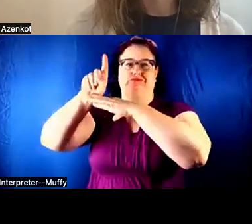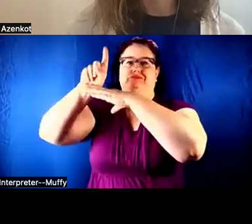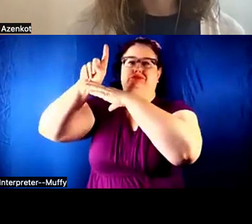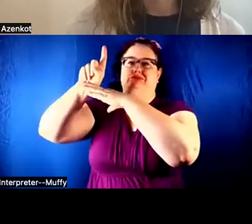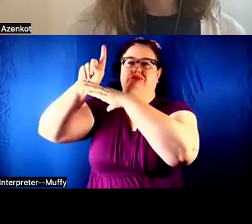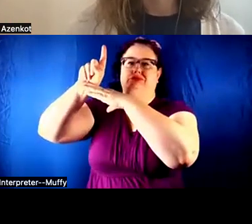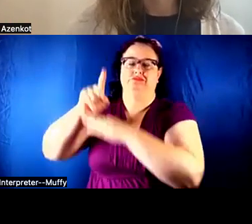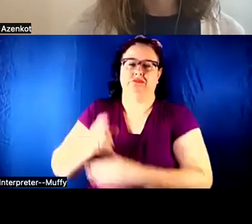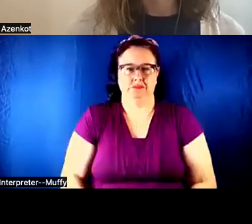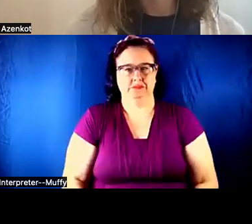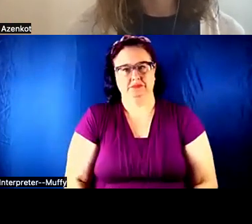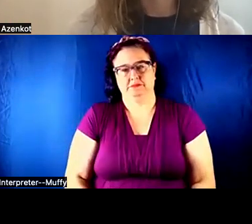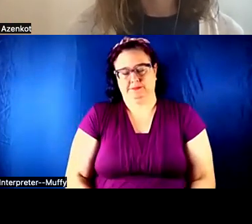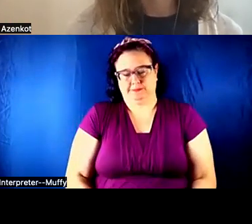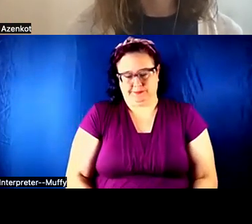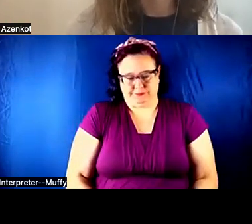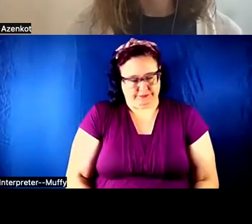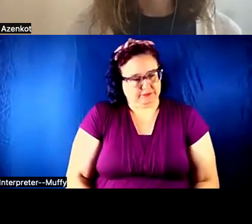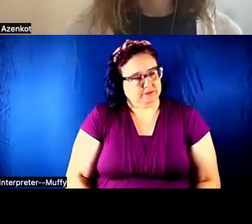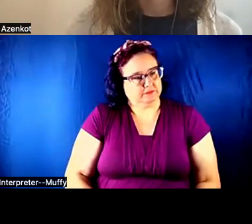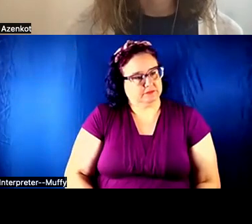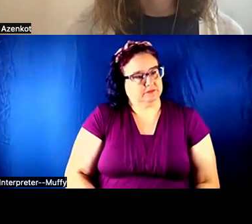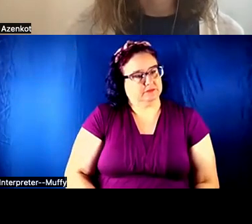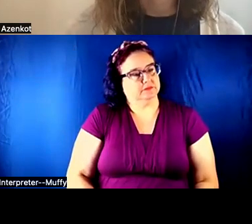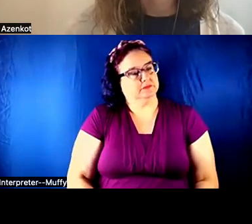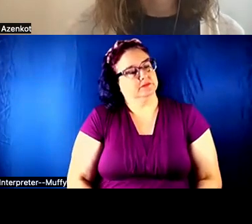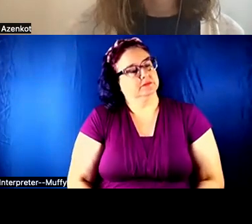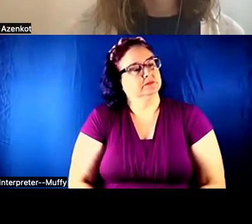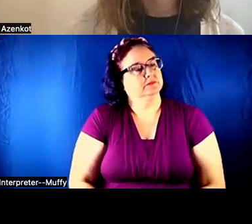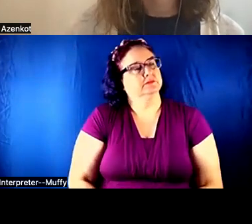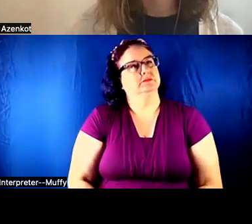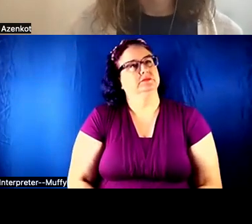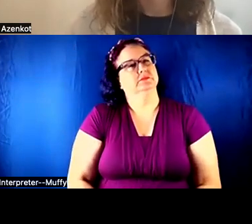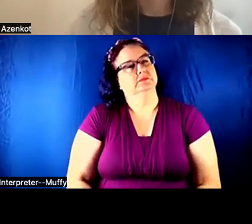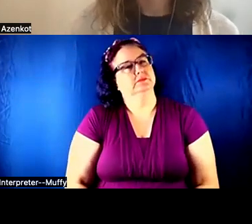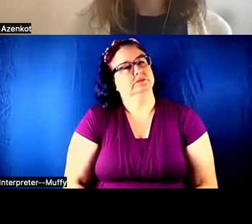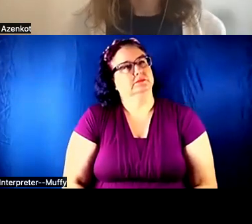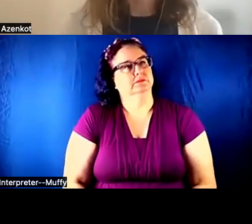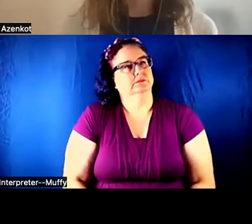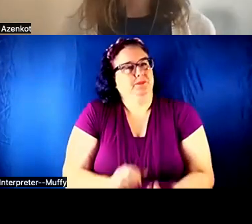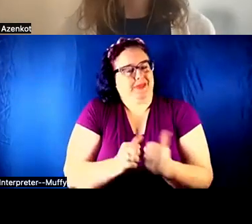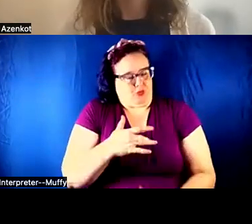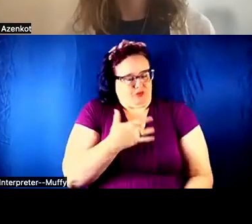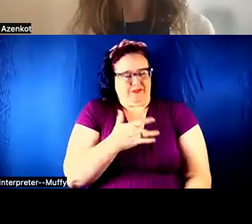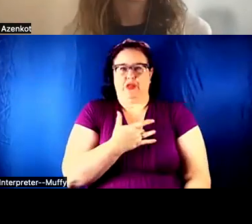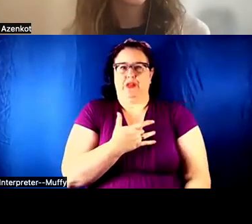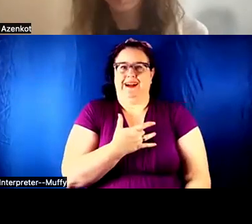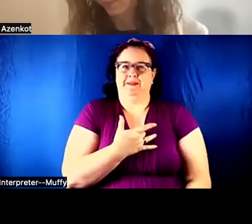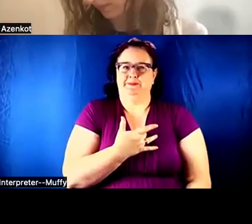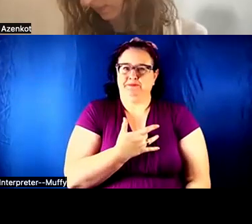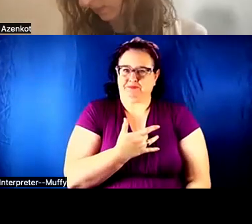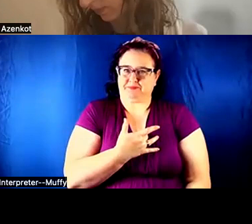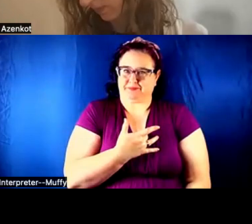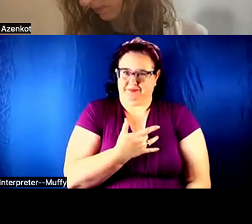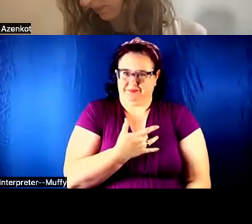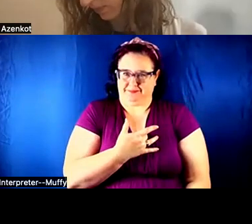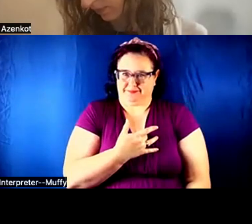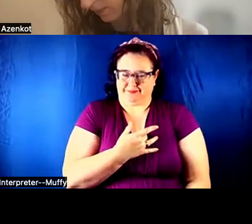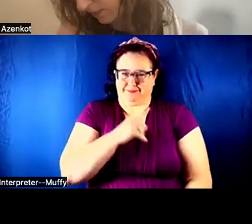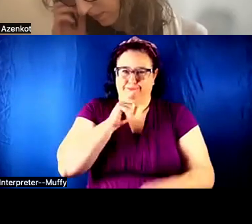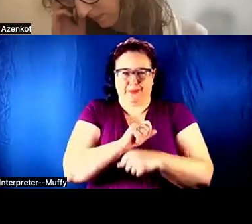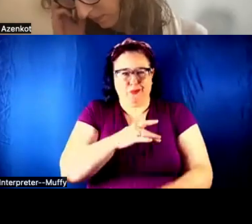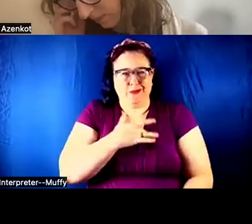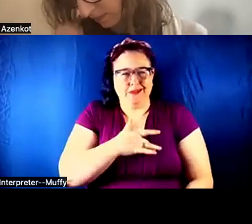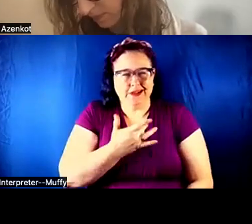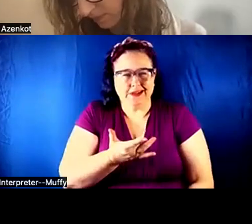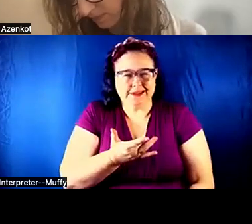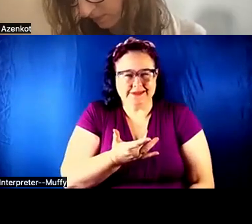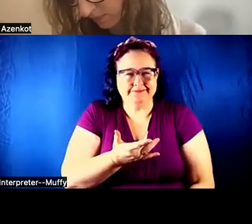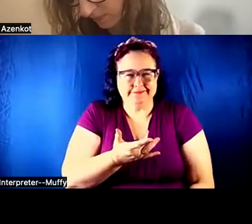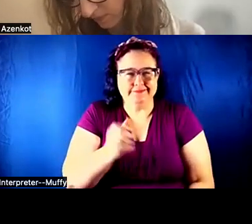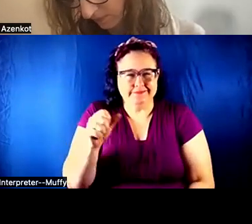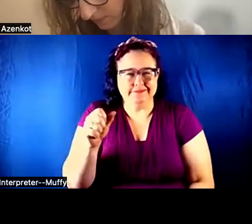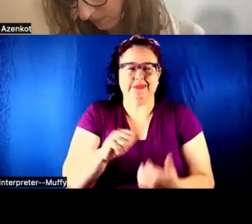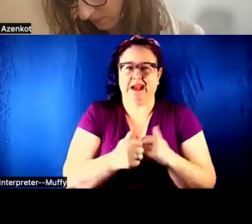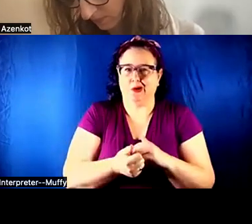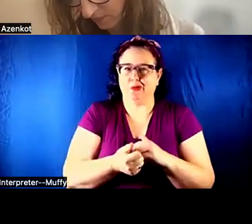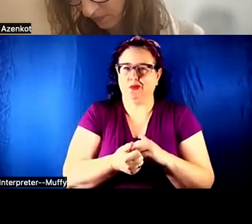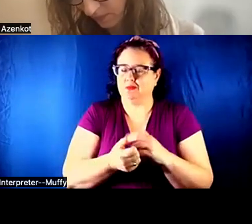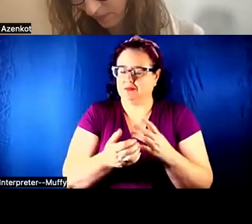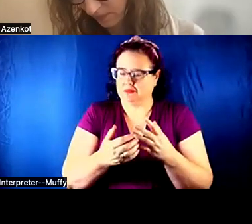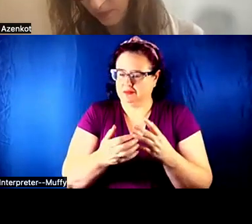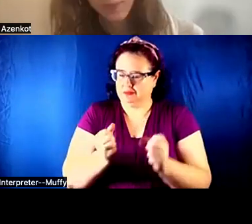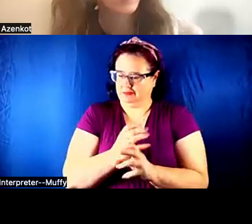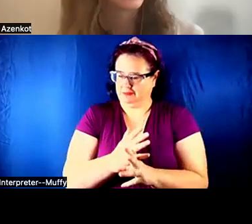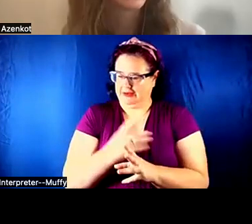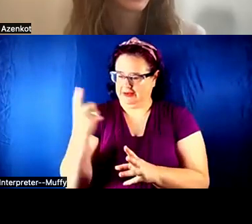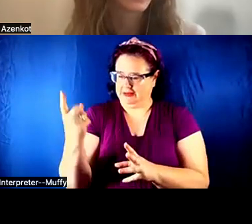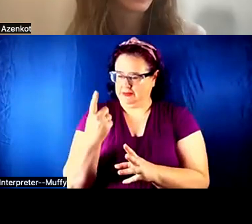How do we feel that? It is really a feeling. How do we make somebody who cannot see to feel that?